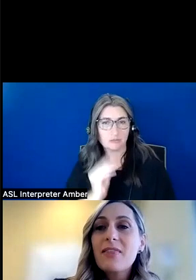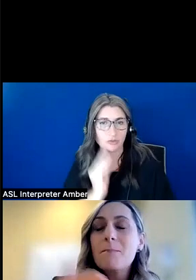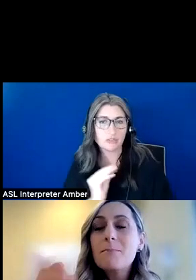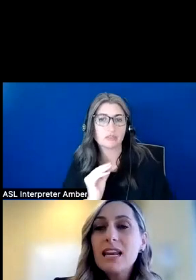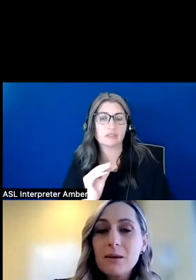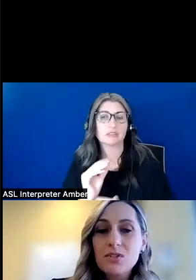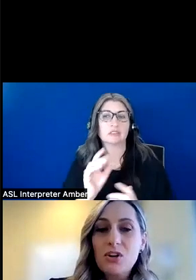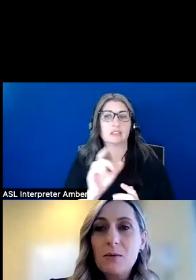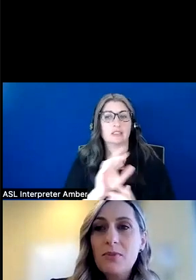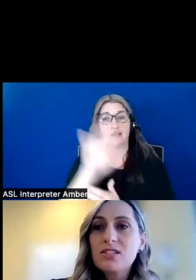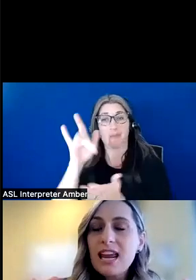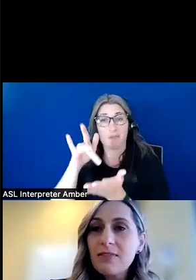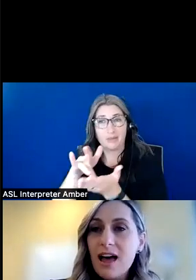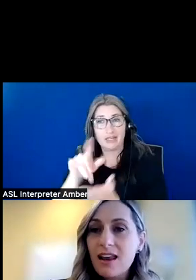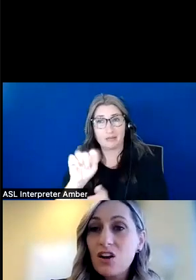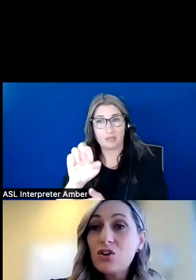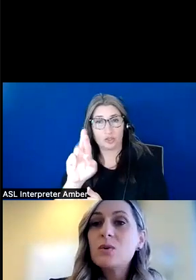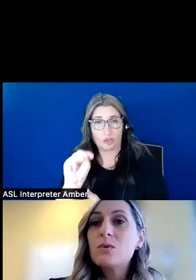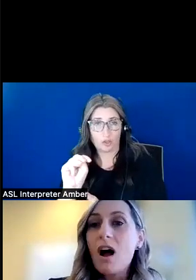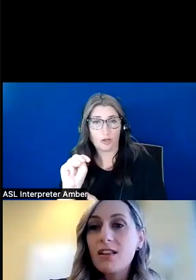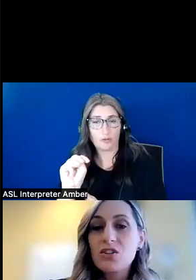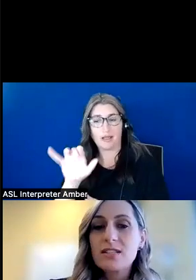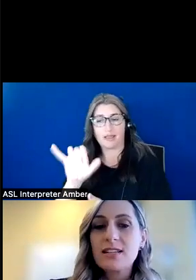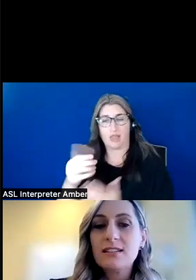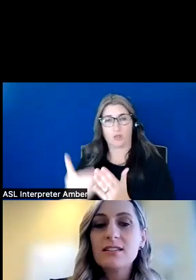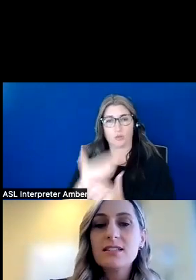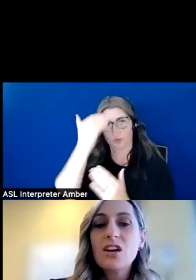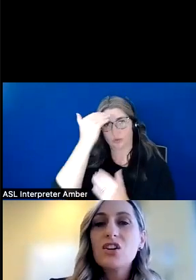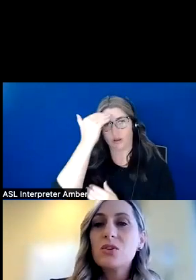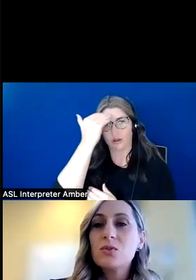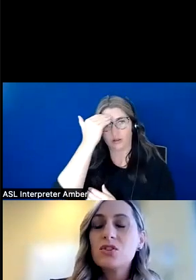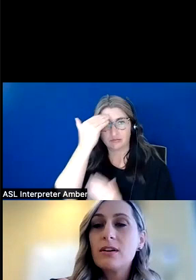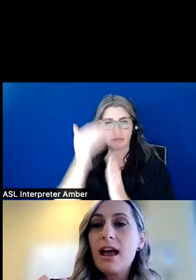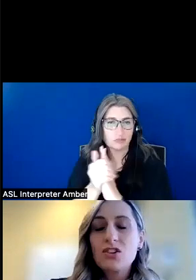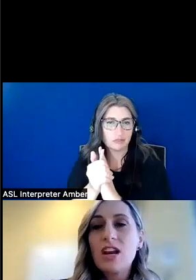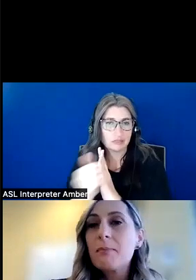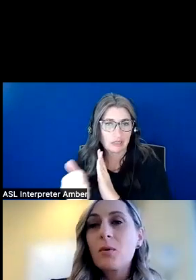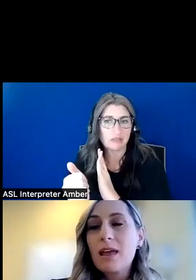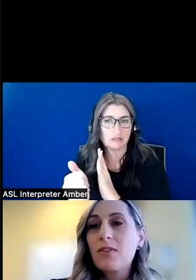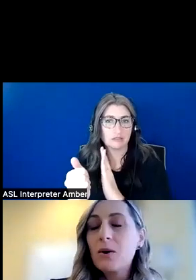Then in the medium term, they're taking that new knowledge or skills to shape the way that